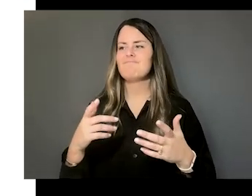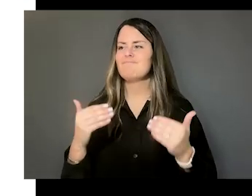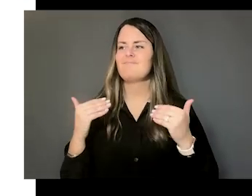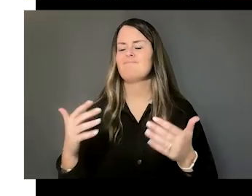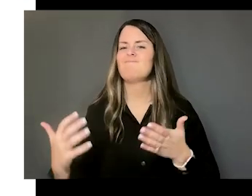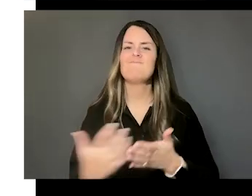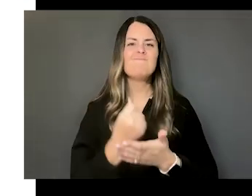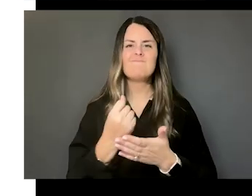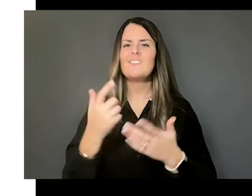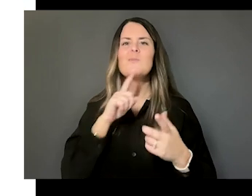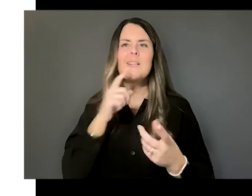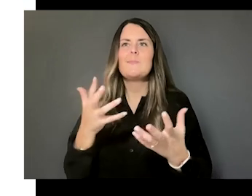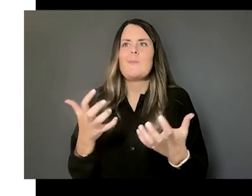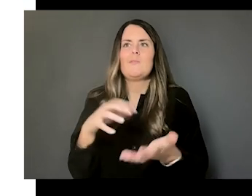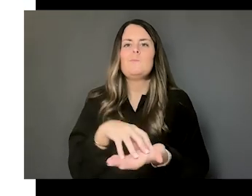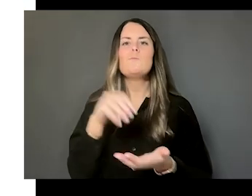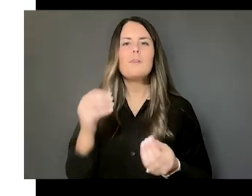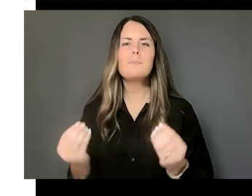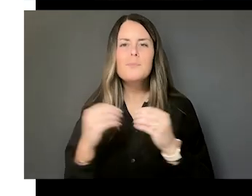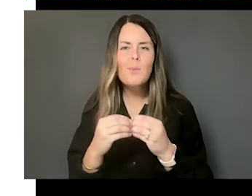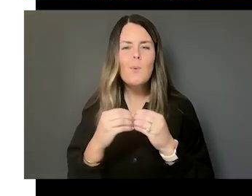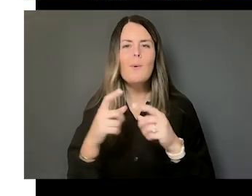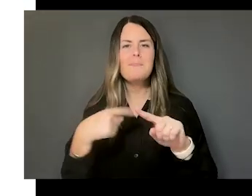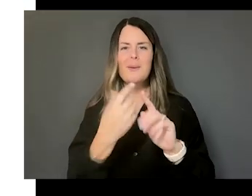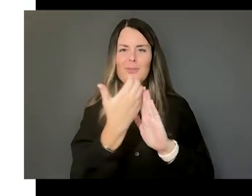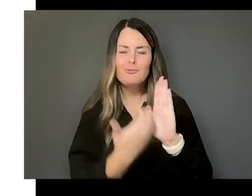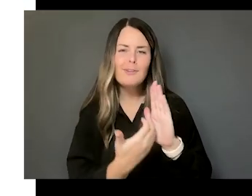want to learn from the curriculum and grow from it.